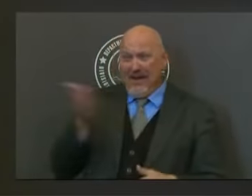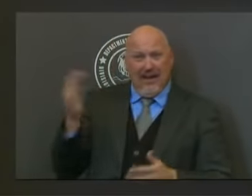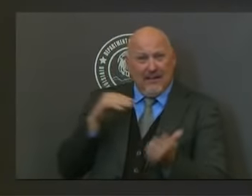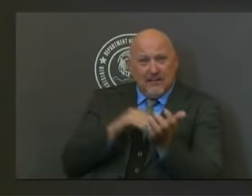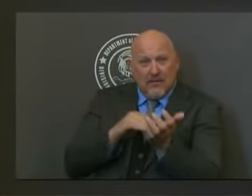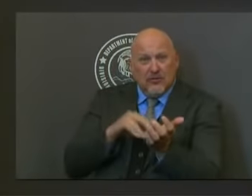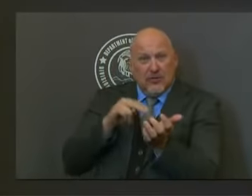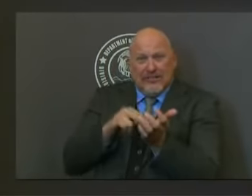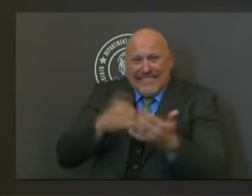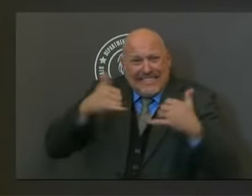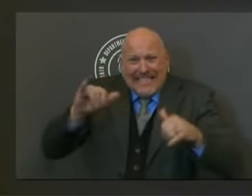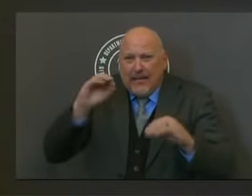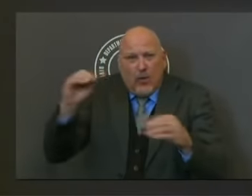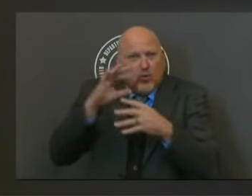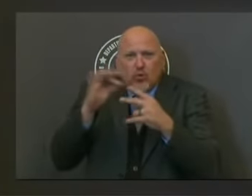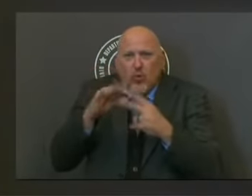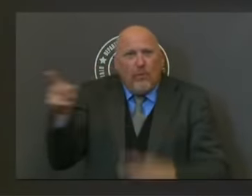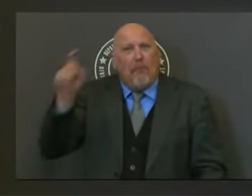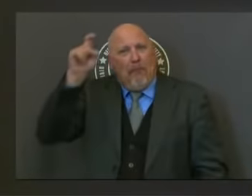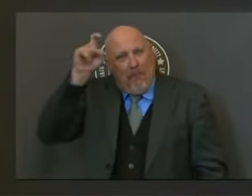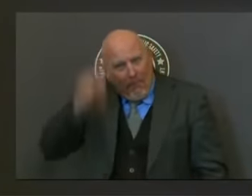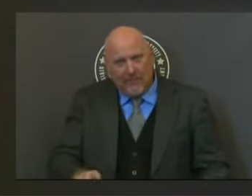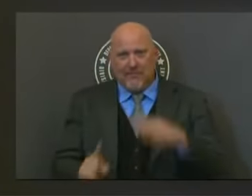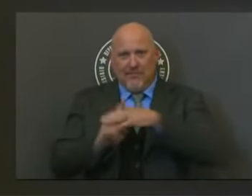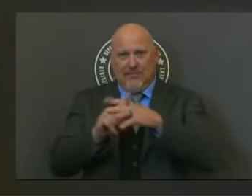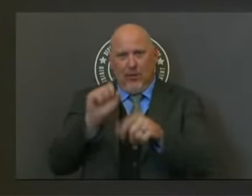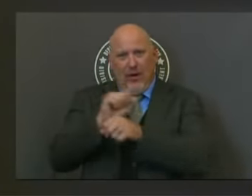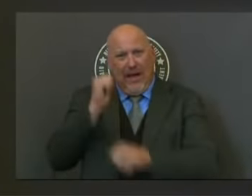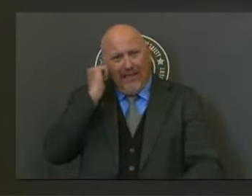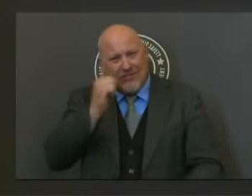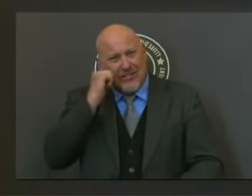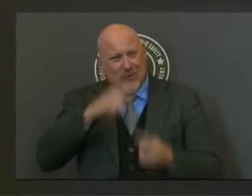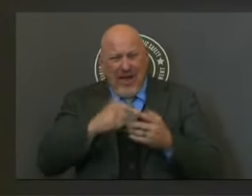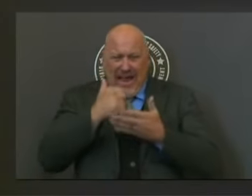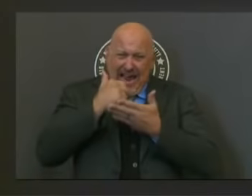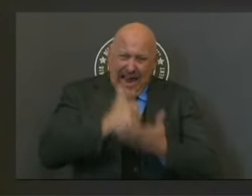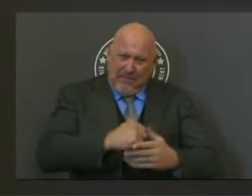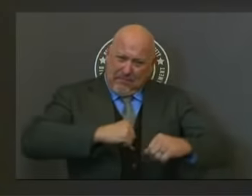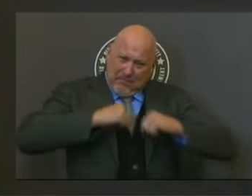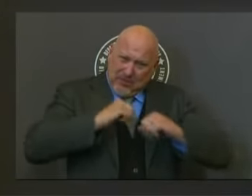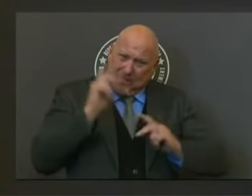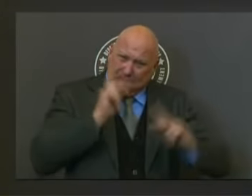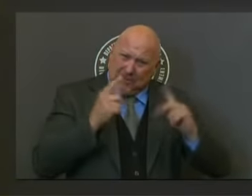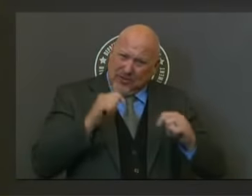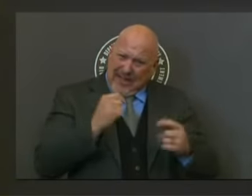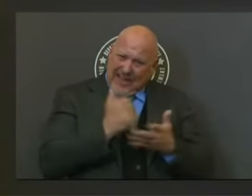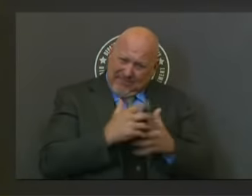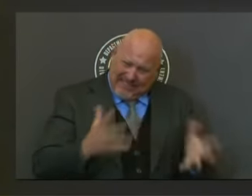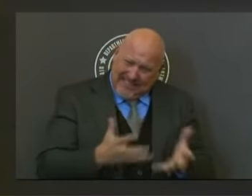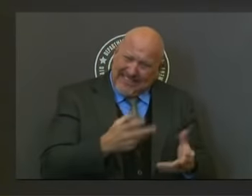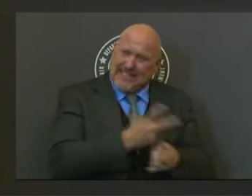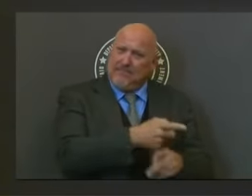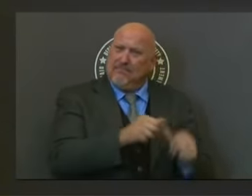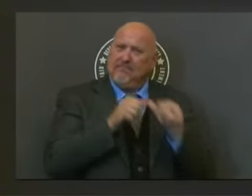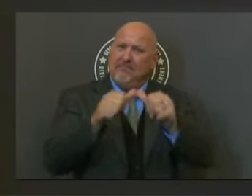to protect the lives and